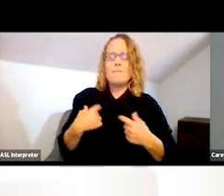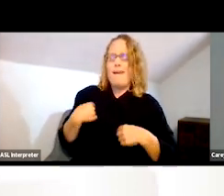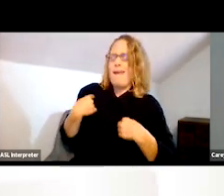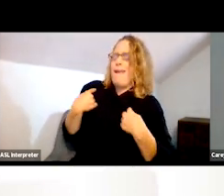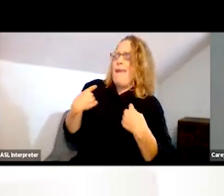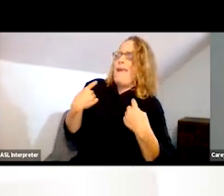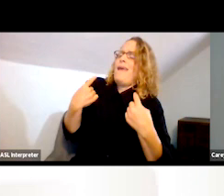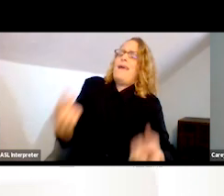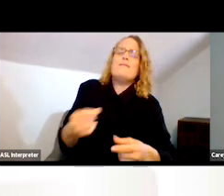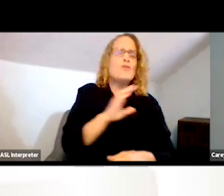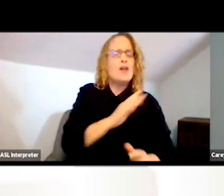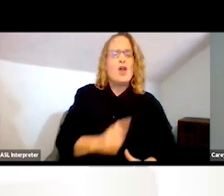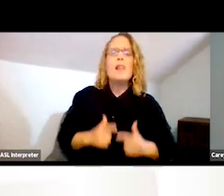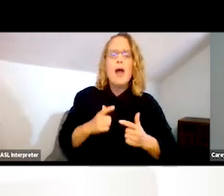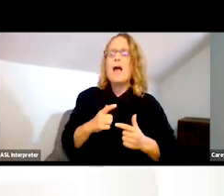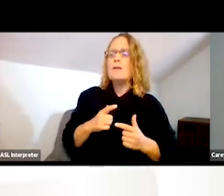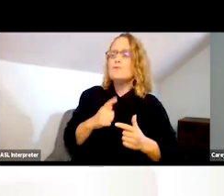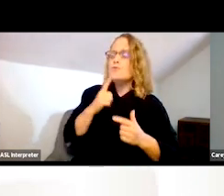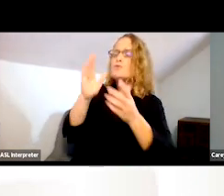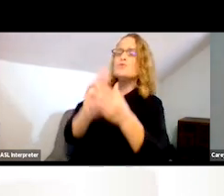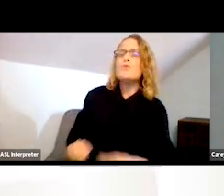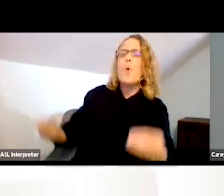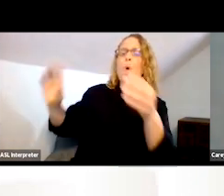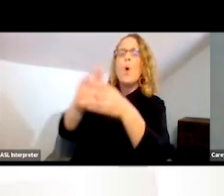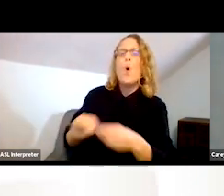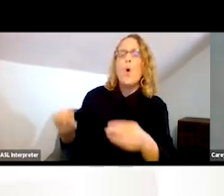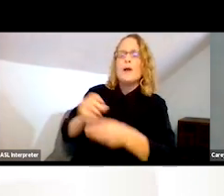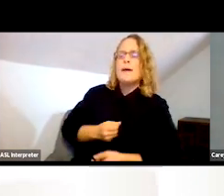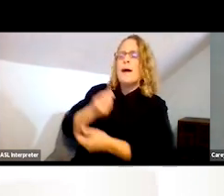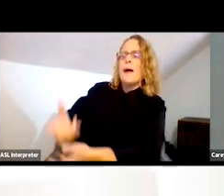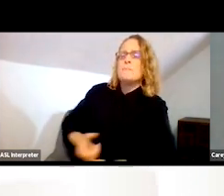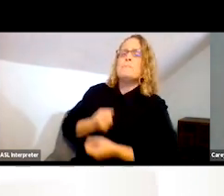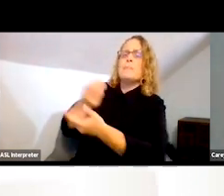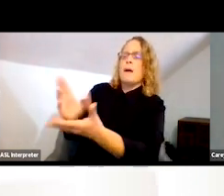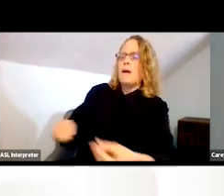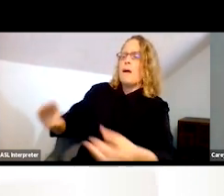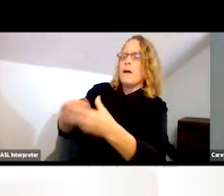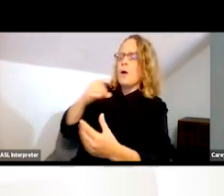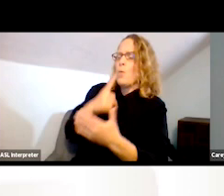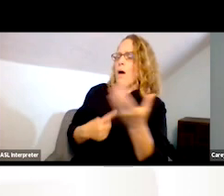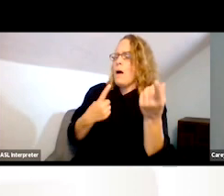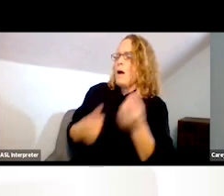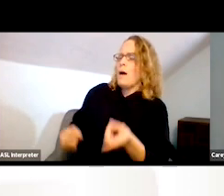and this is important to me because it certainly had an impact in my life, but I need to be mindful of